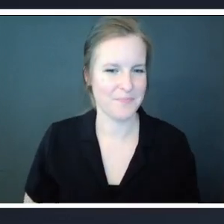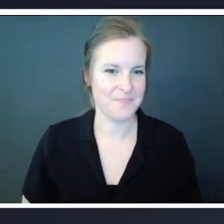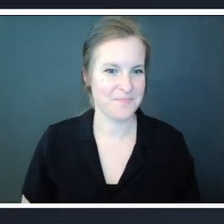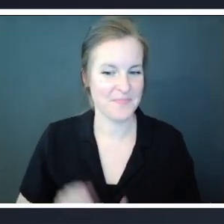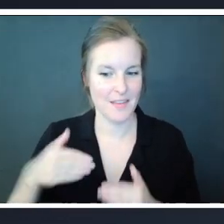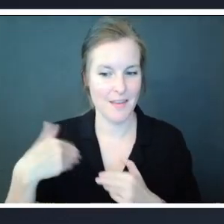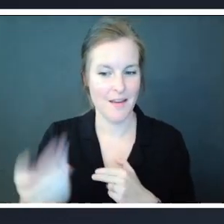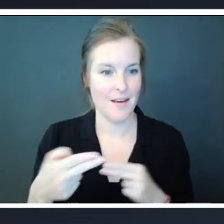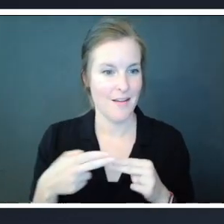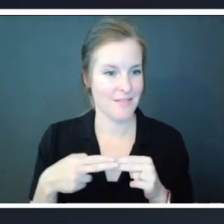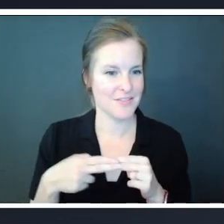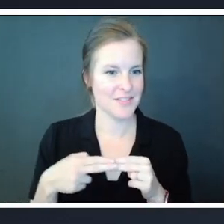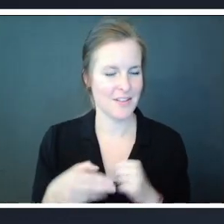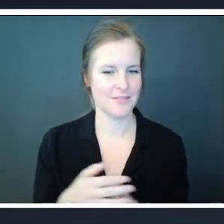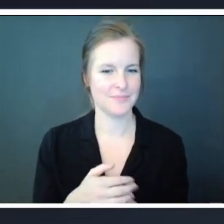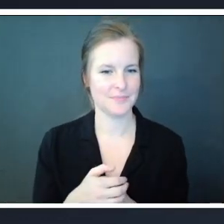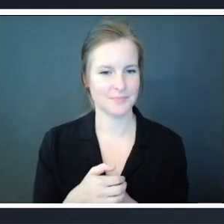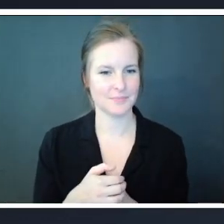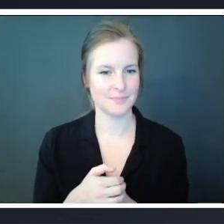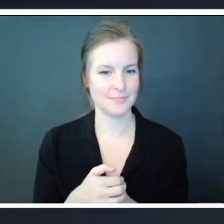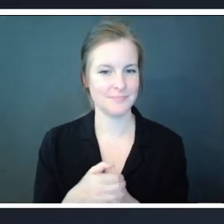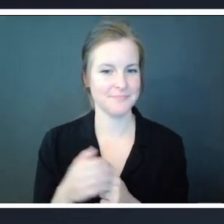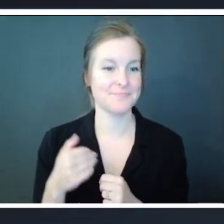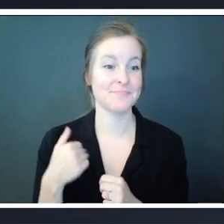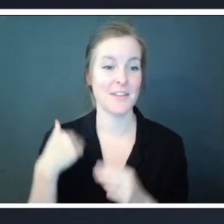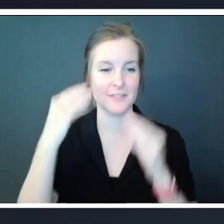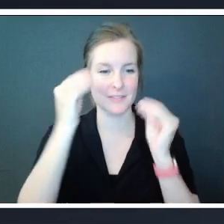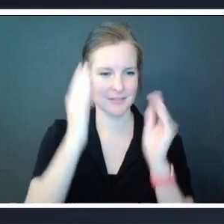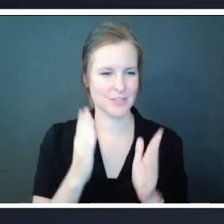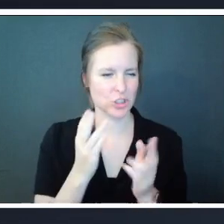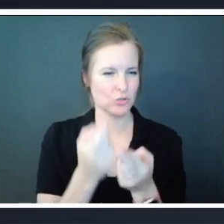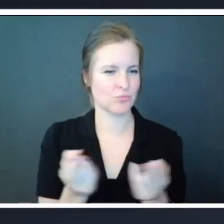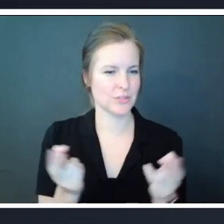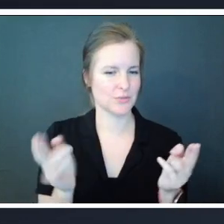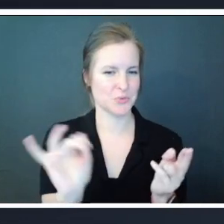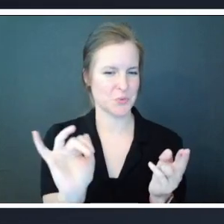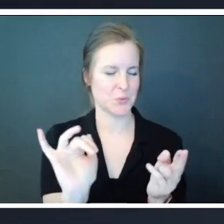We also have teacher resources, so here on the slide you can see a quick screenshot of